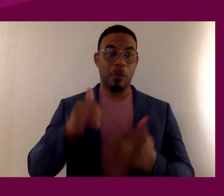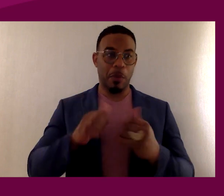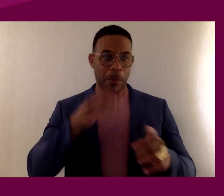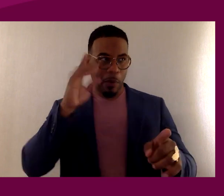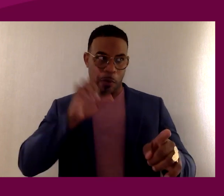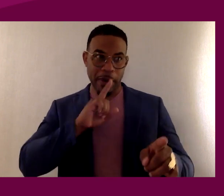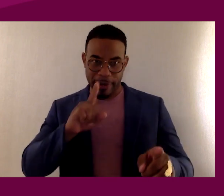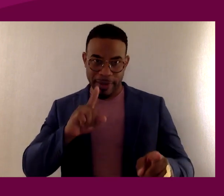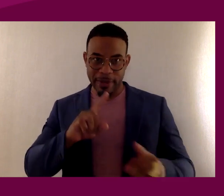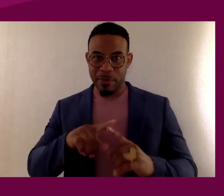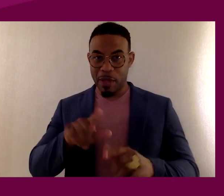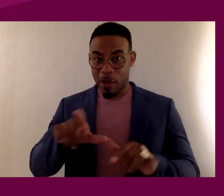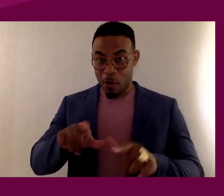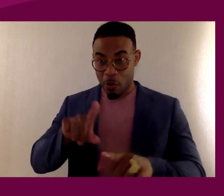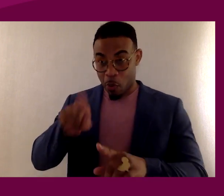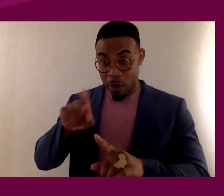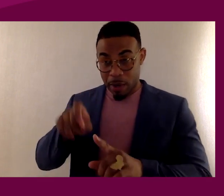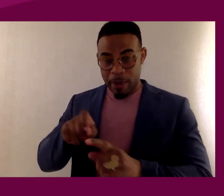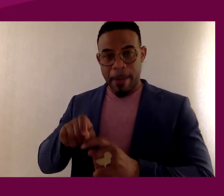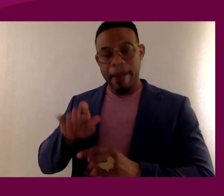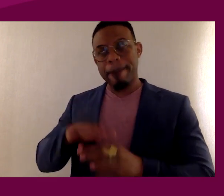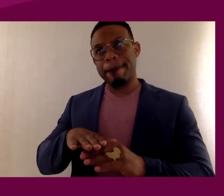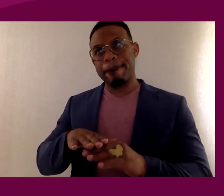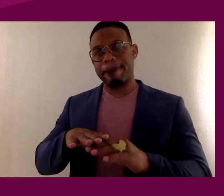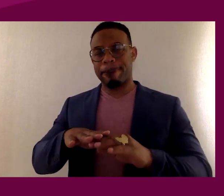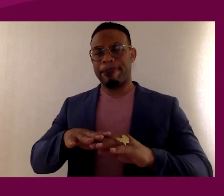are not familiar with where the Republic of Georgia is located.